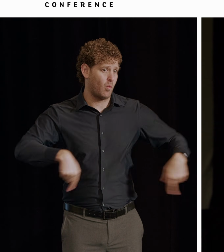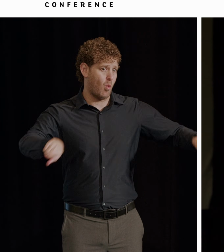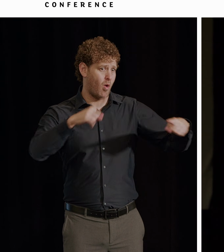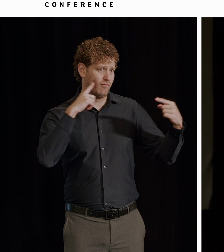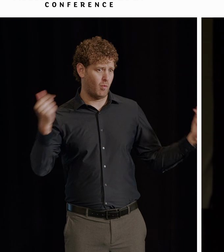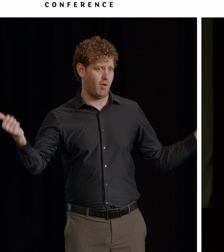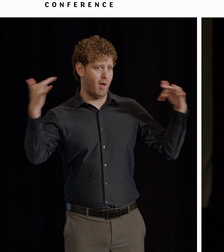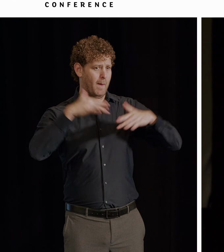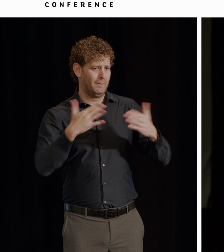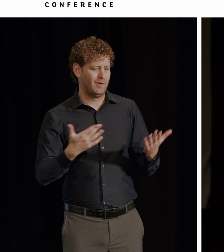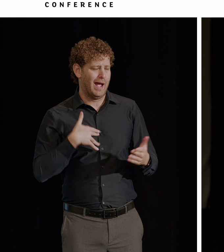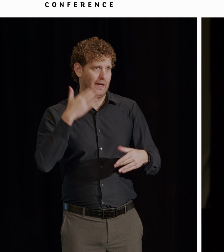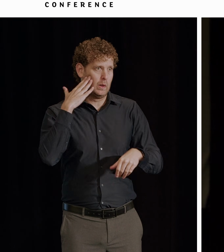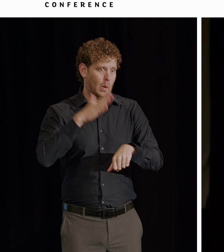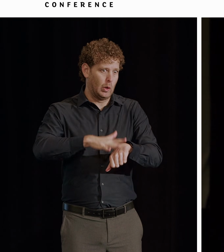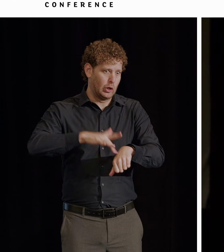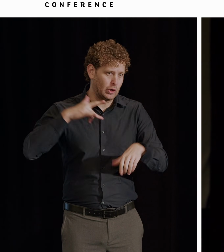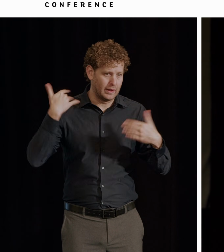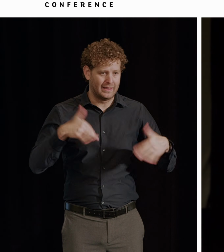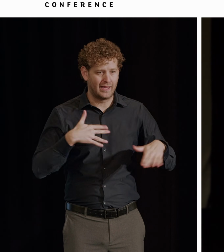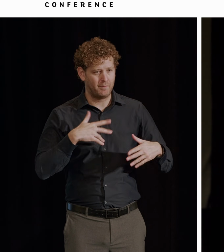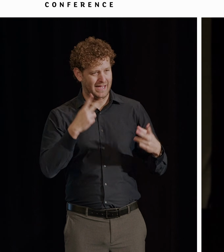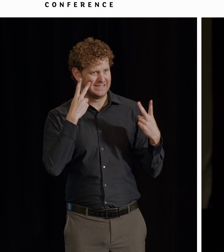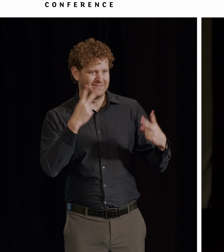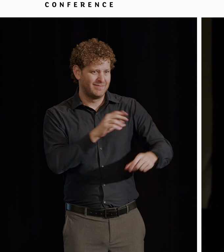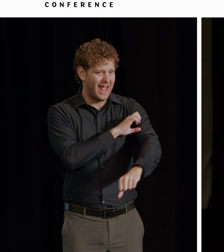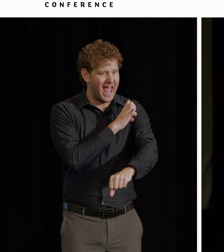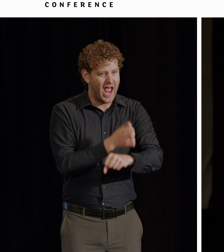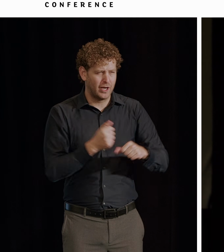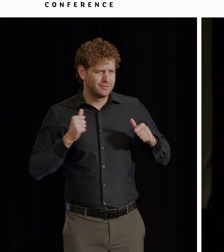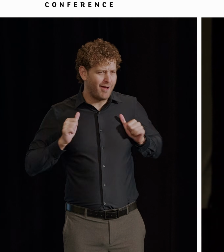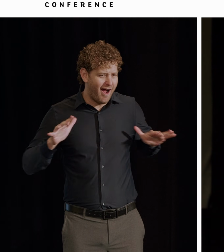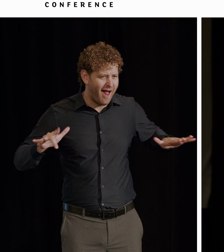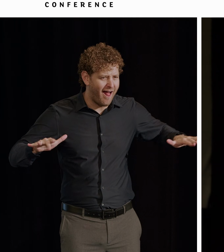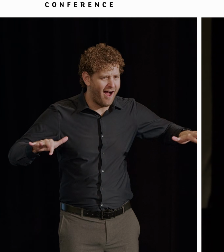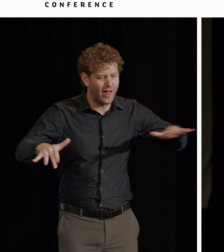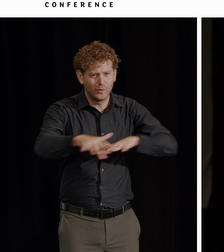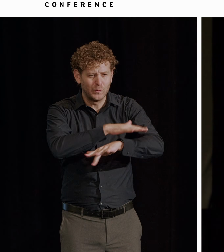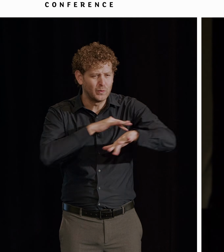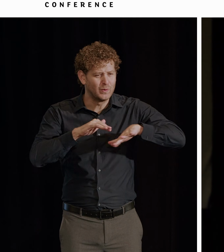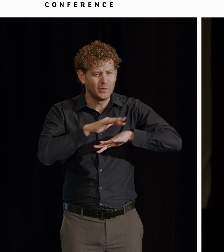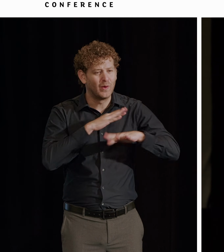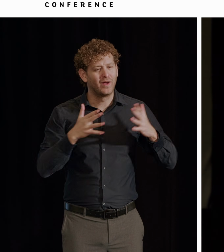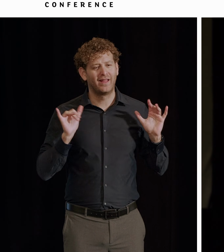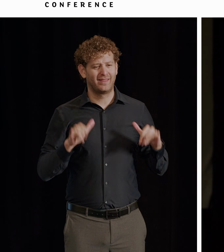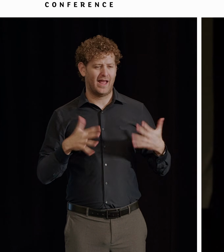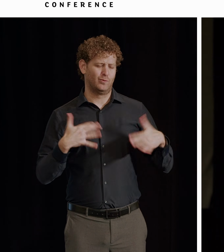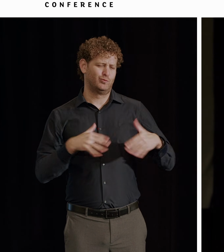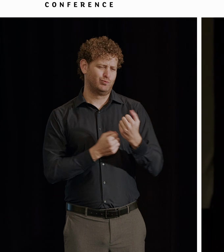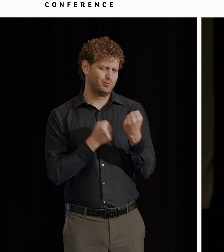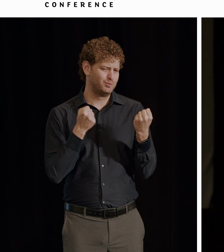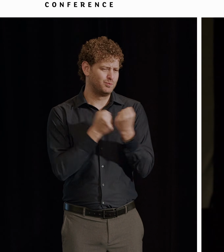and I love seeing the energy exclusive down here, so much love, much love. So,